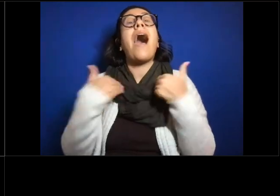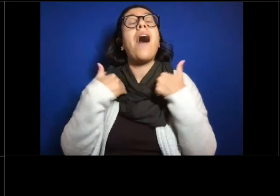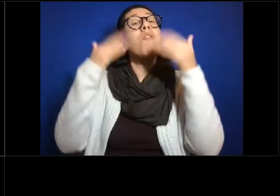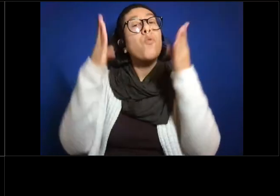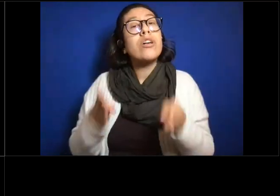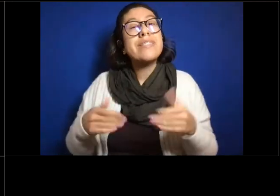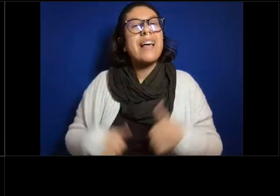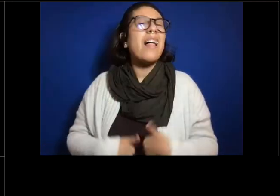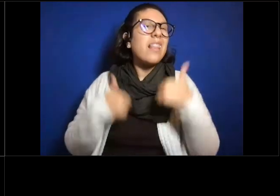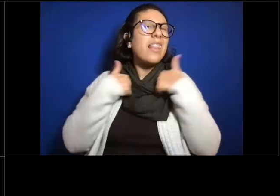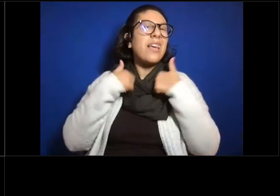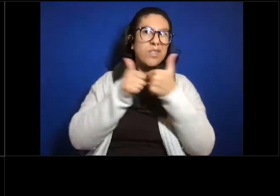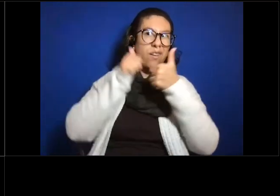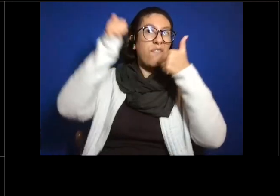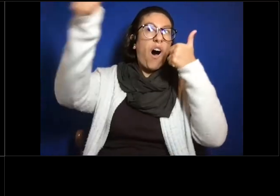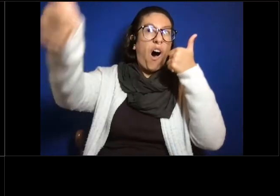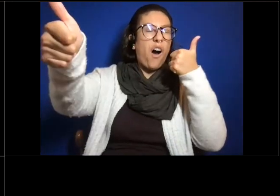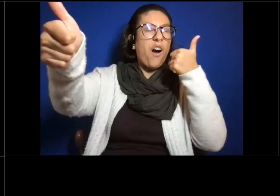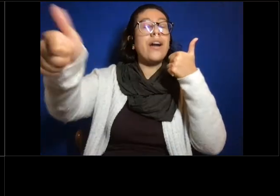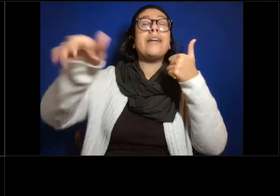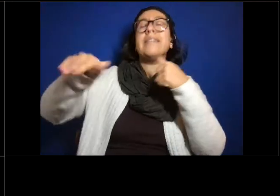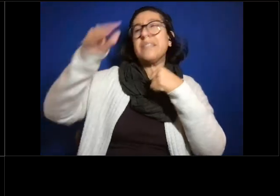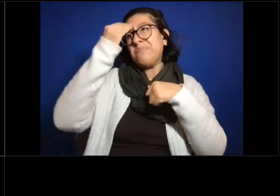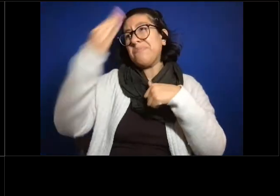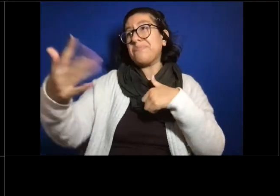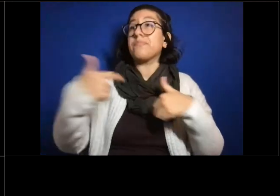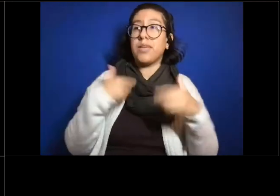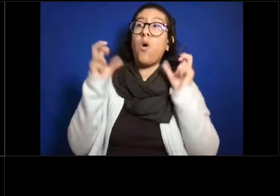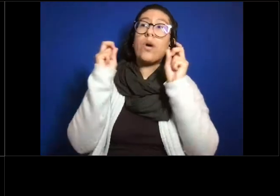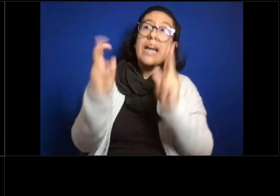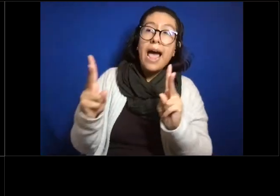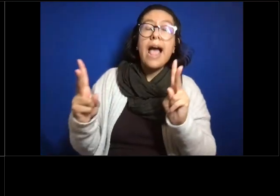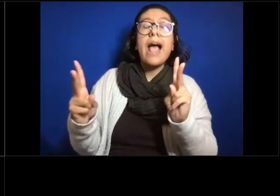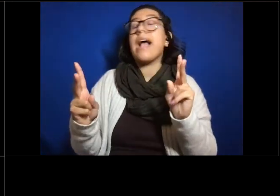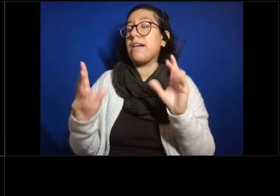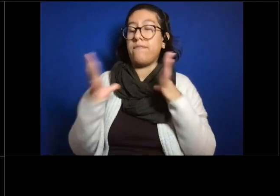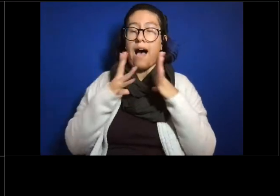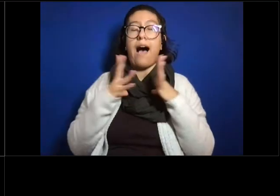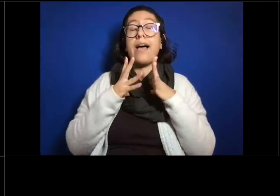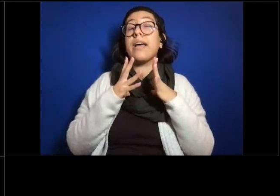that you could call and notify to let them know that you're okay. So just in case all of your family wasn't able to meet